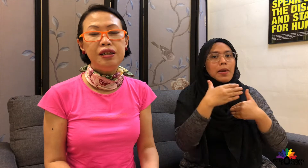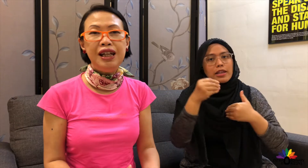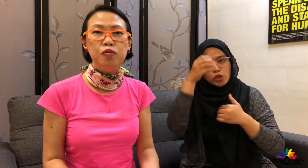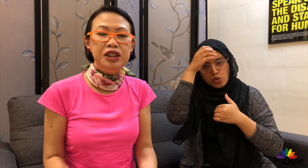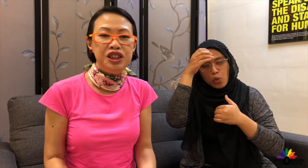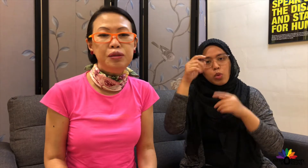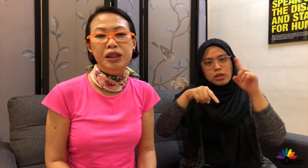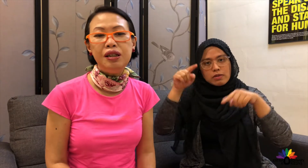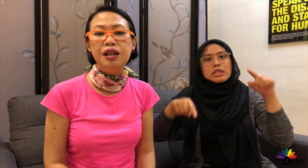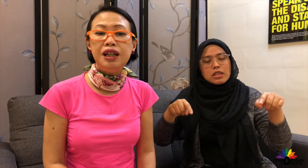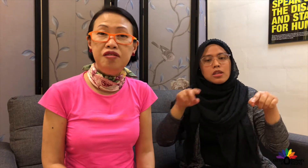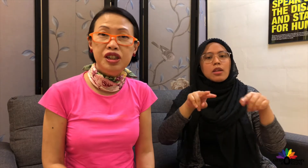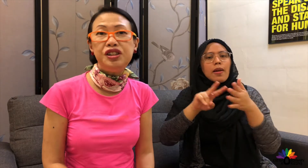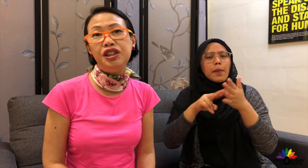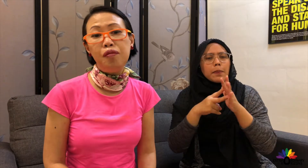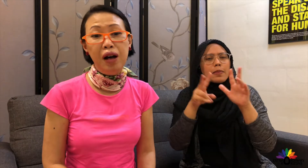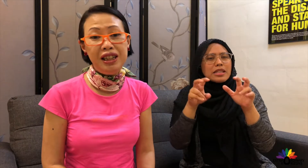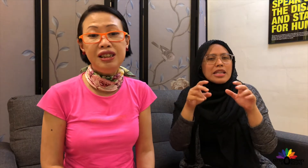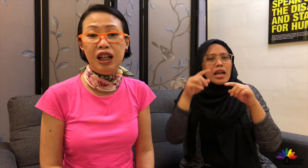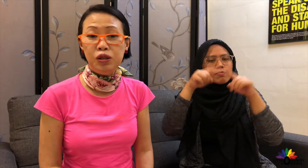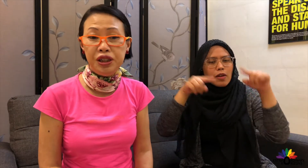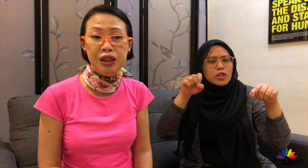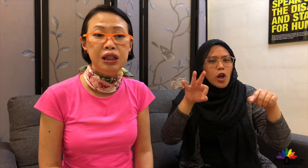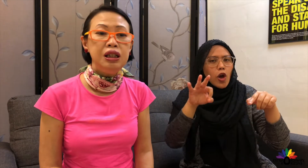That means diversity of mind cultures,